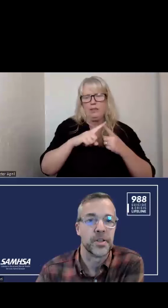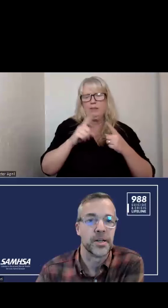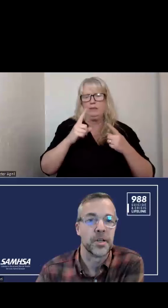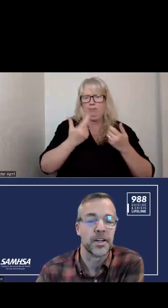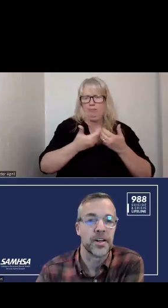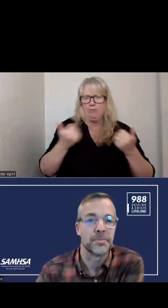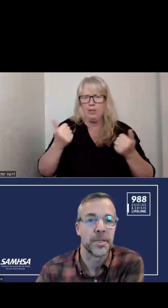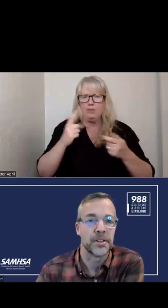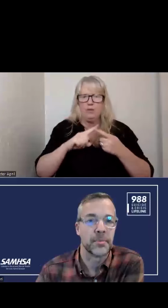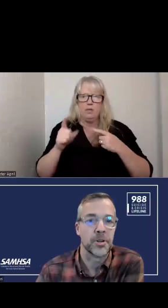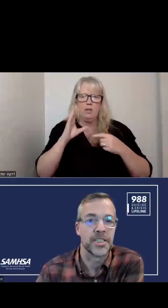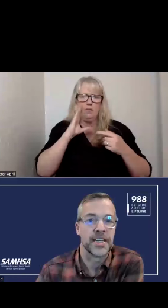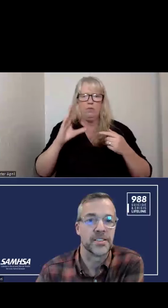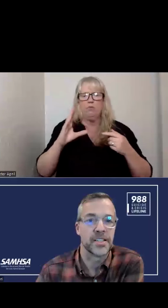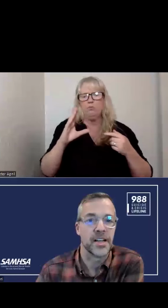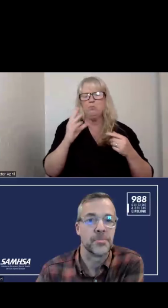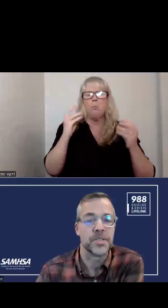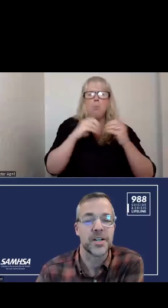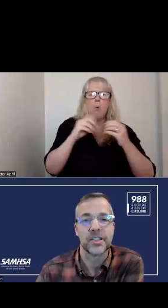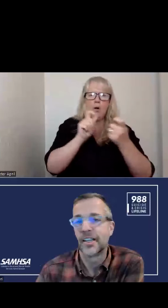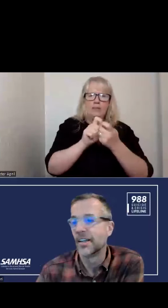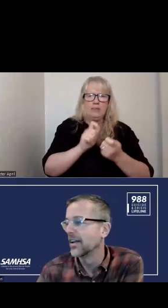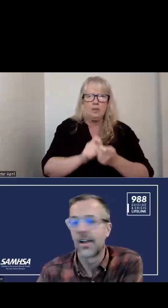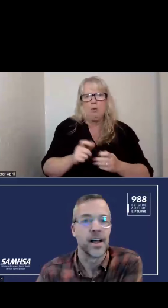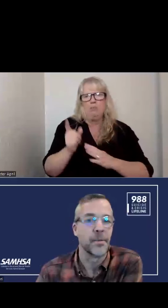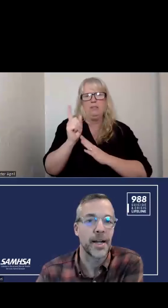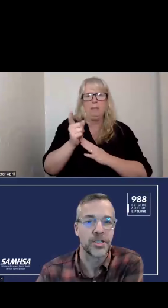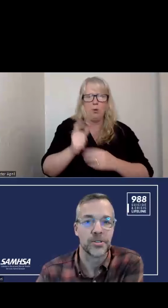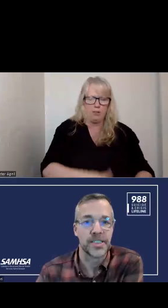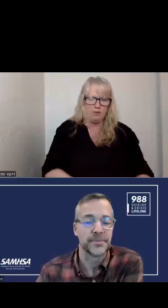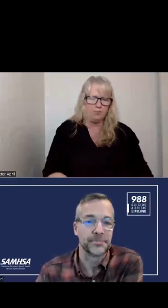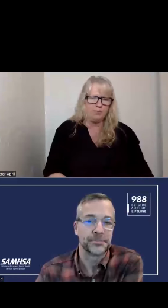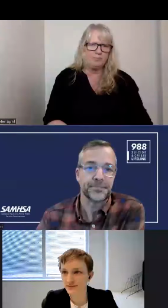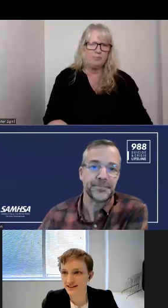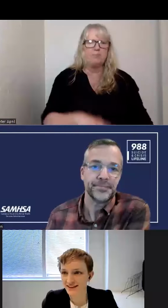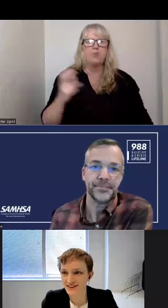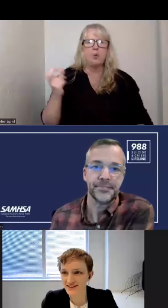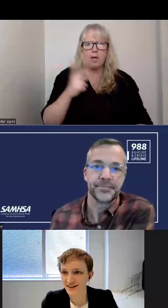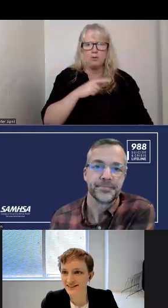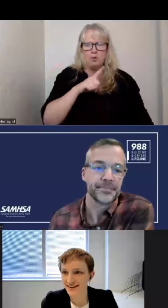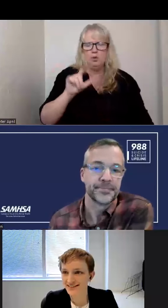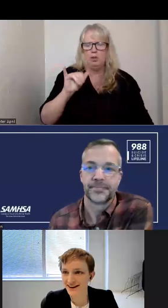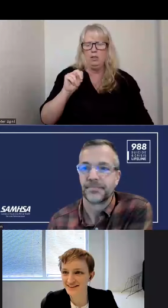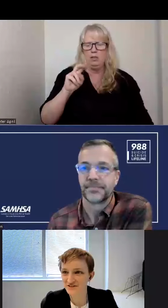THE BLOCK GRANT. BACK TO YOU LINDSEY. >>: THANKS. I